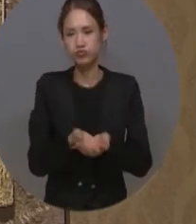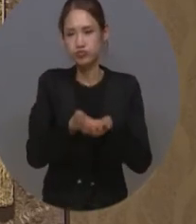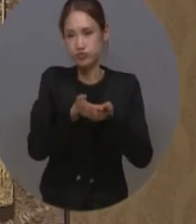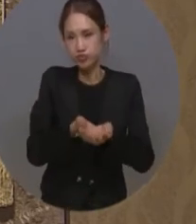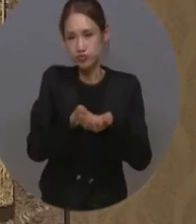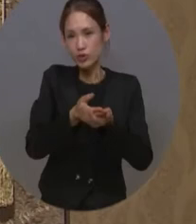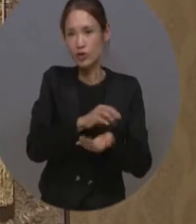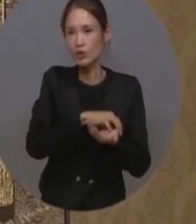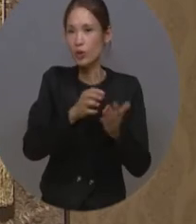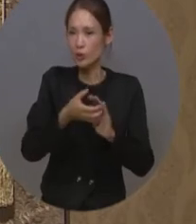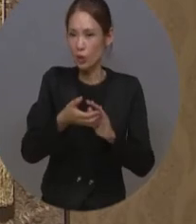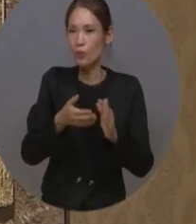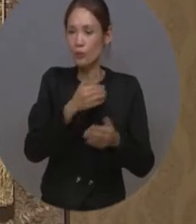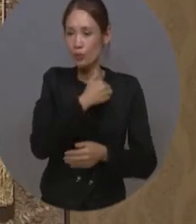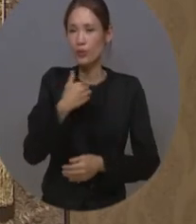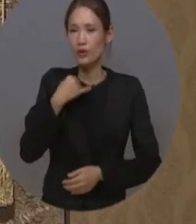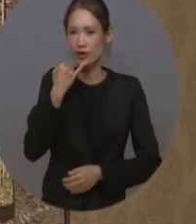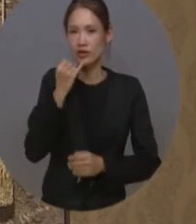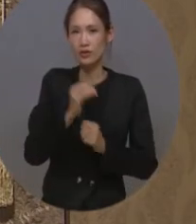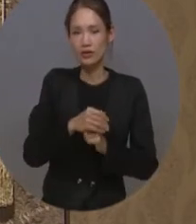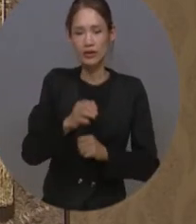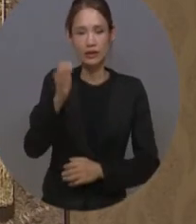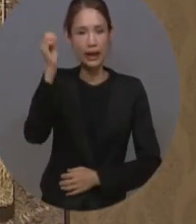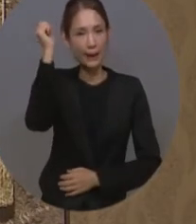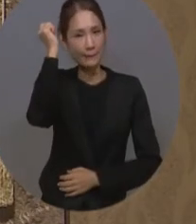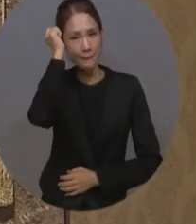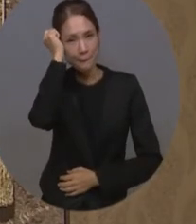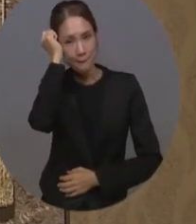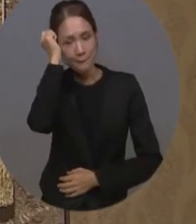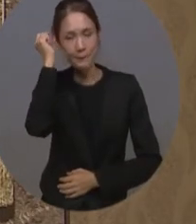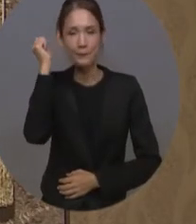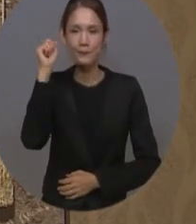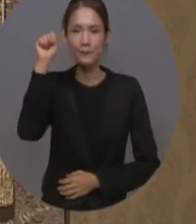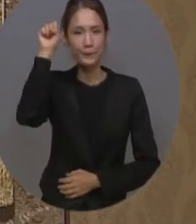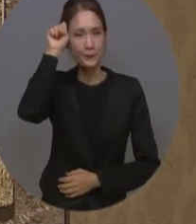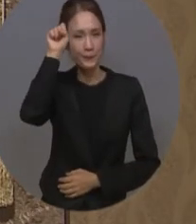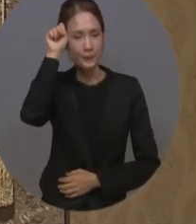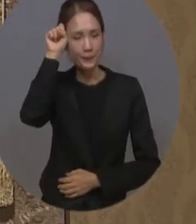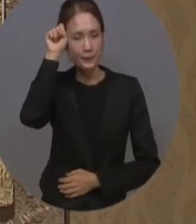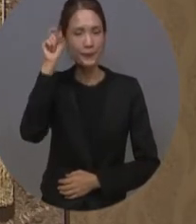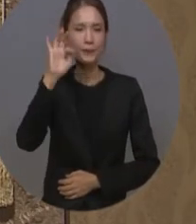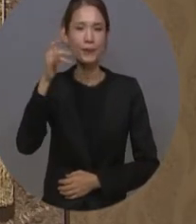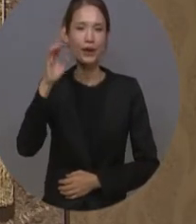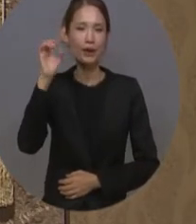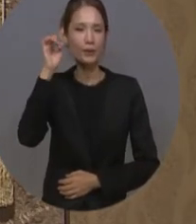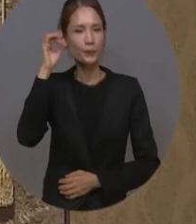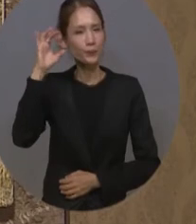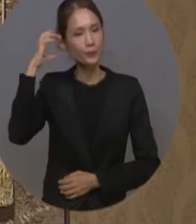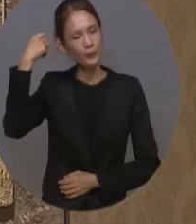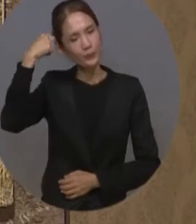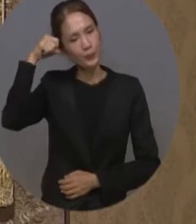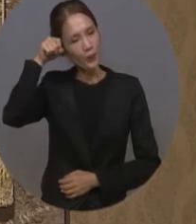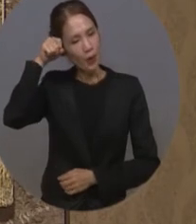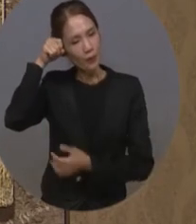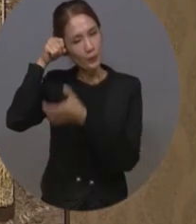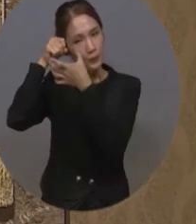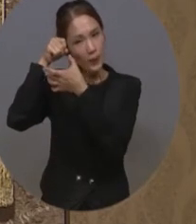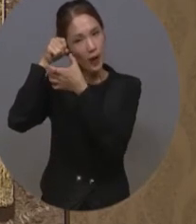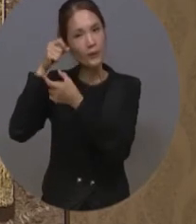but the pillow determines the height of your head Then, the angle of the neck changes depending on the height of the head